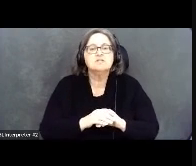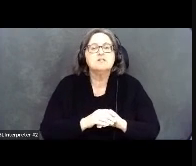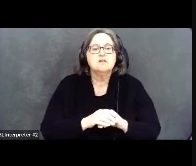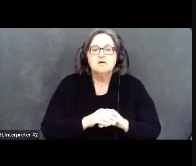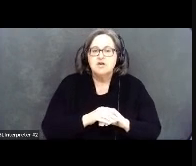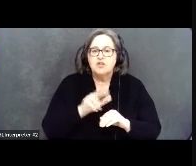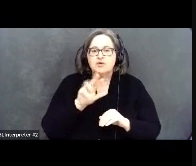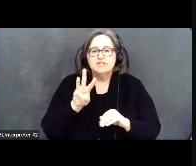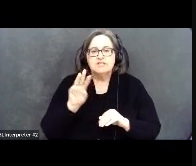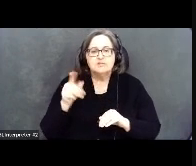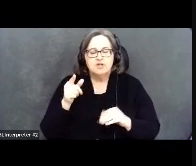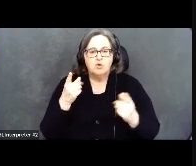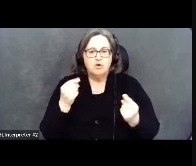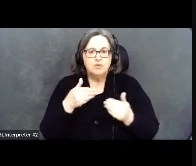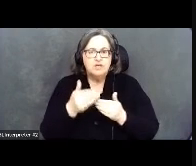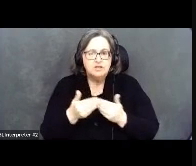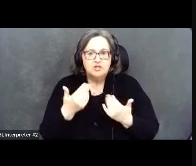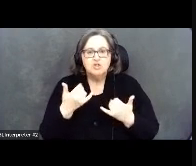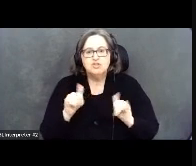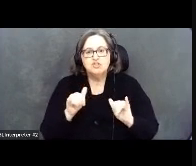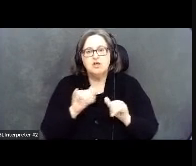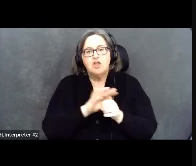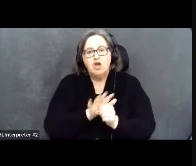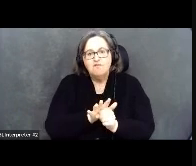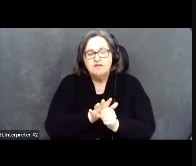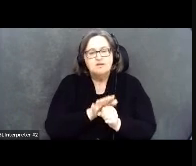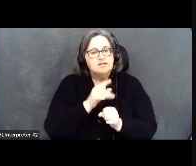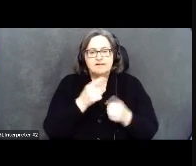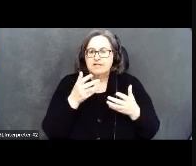What can we do next? We are still in Covid. He doesn't want to stare at a computer.